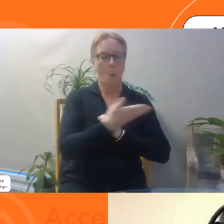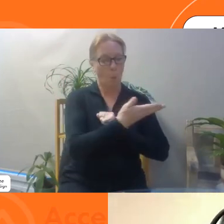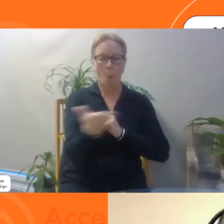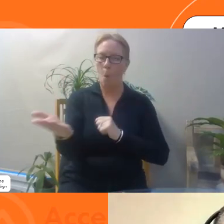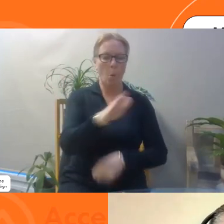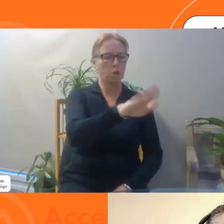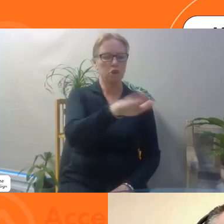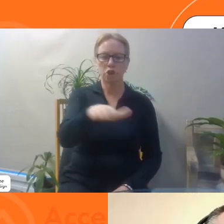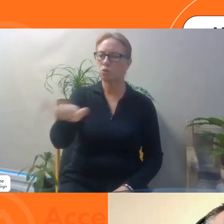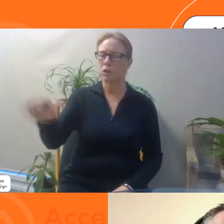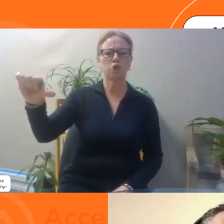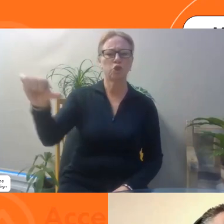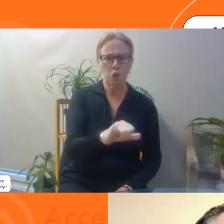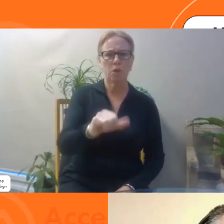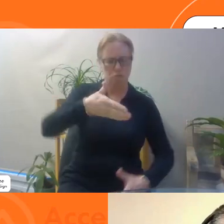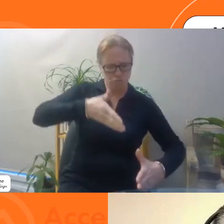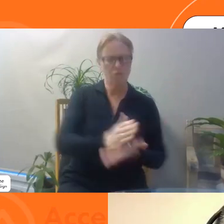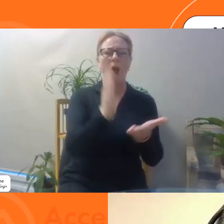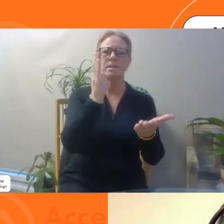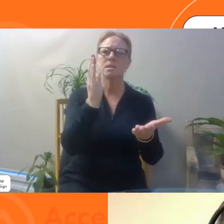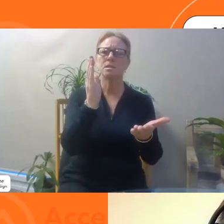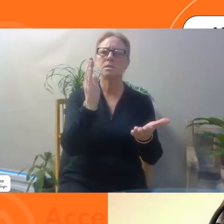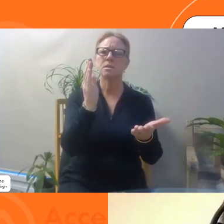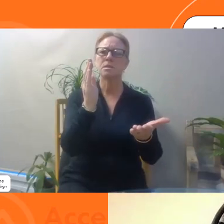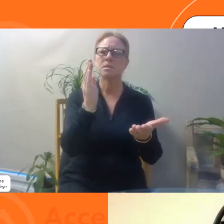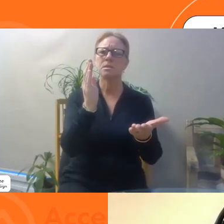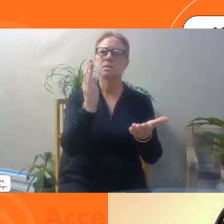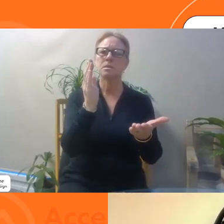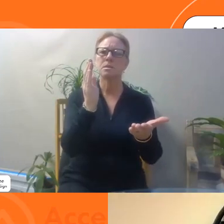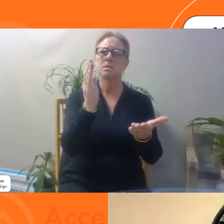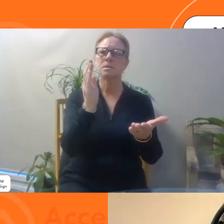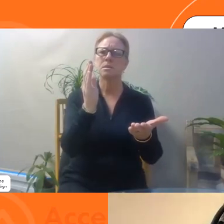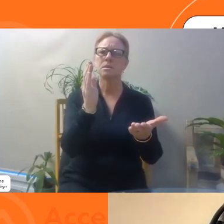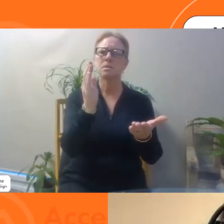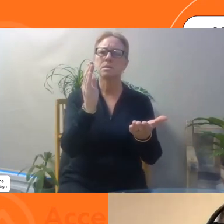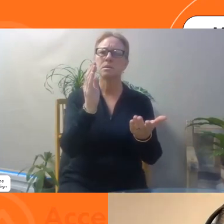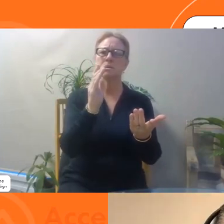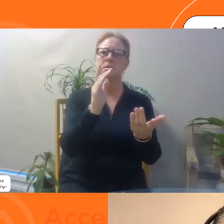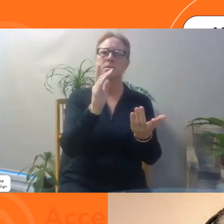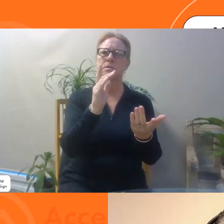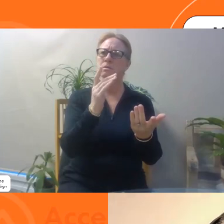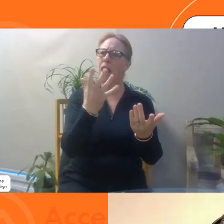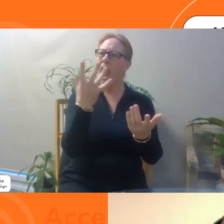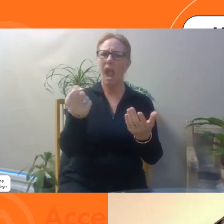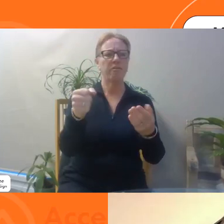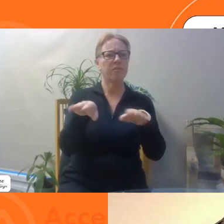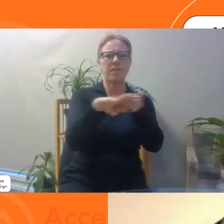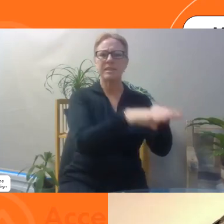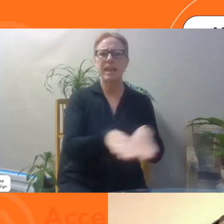should have the right to have the same rights to enrol, attend and